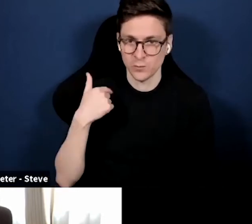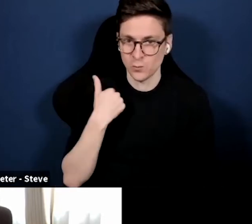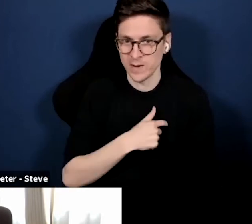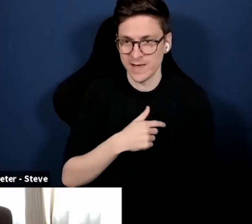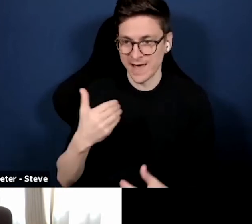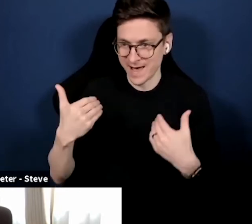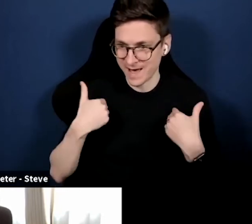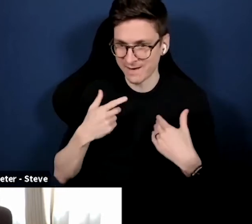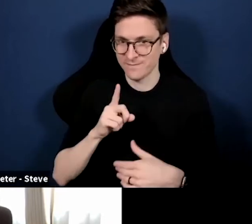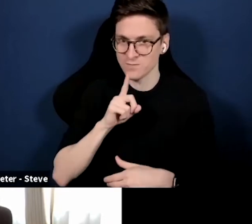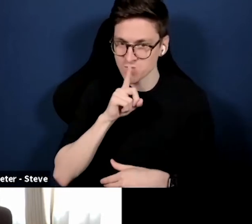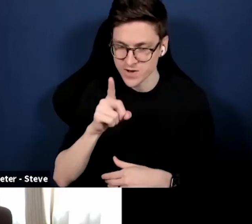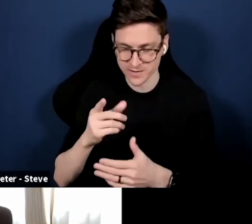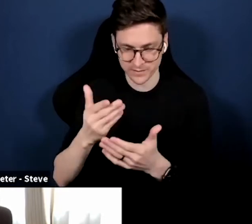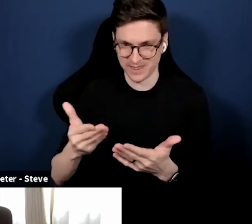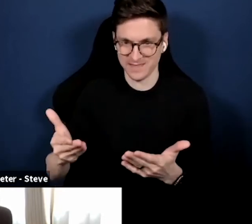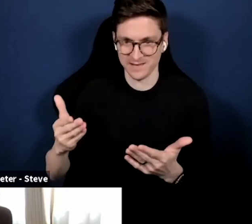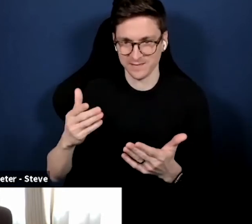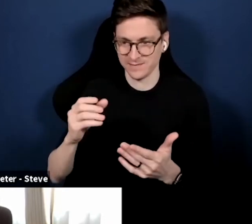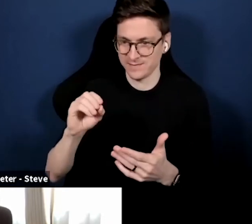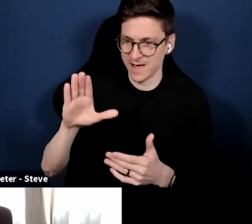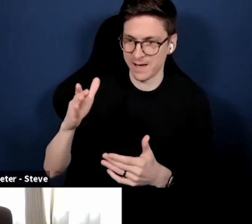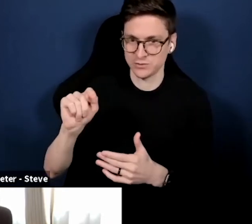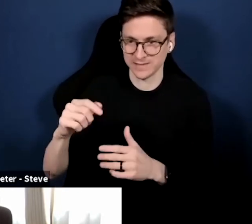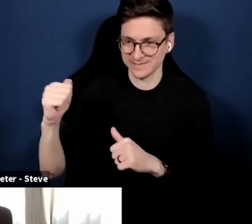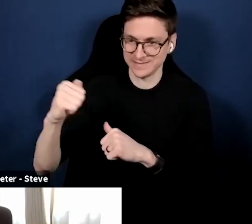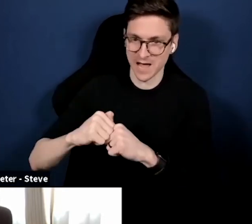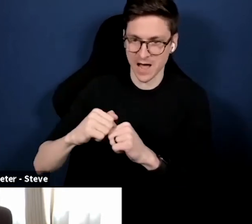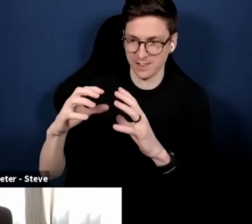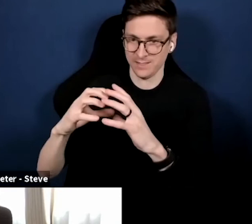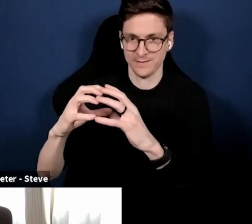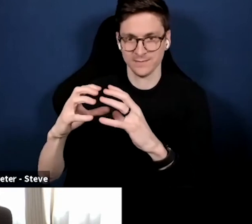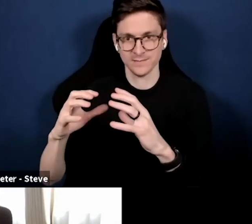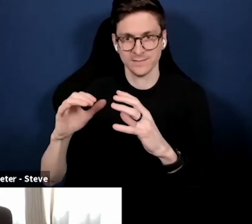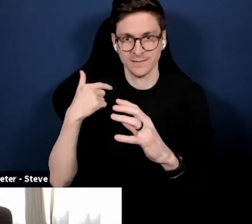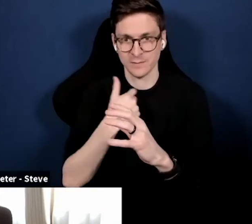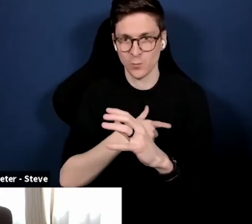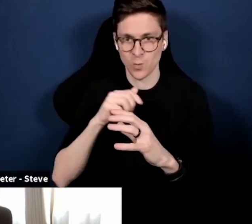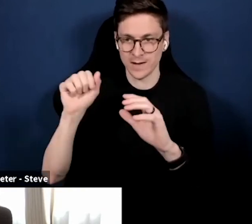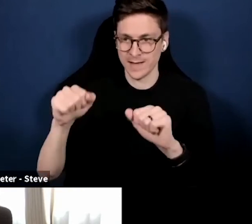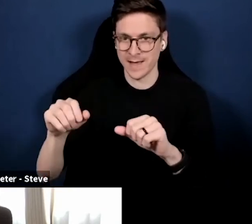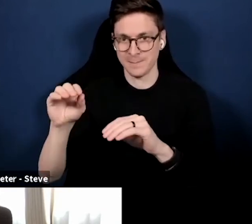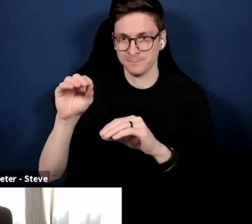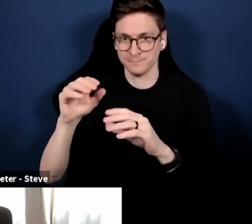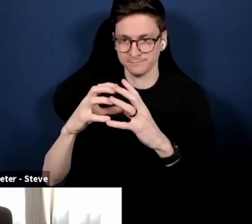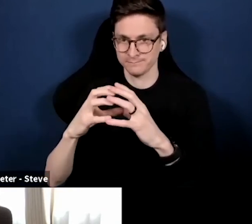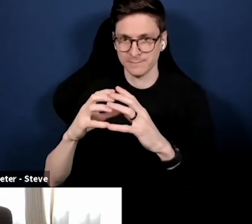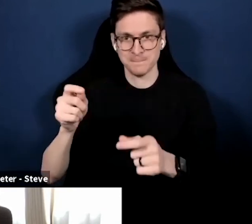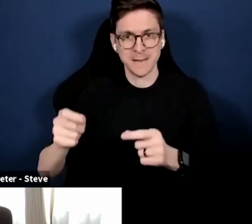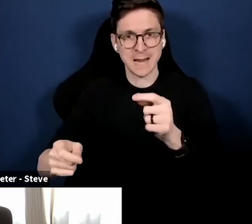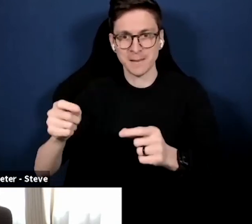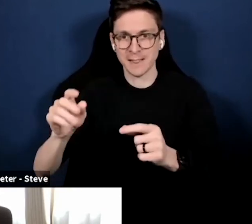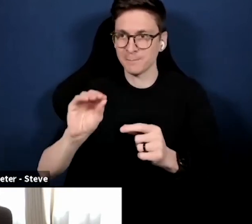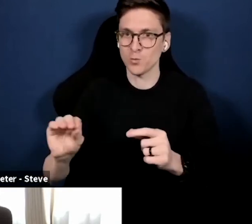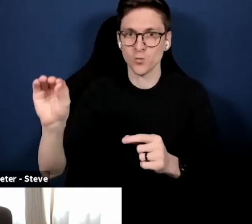which is which is um you know being manipulated and and so how is that object broken down